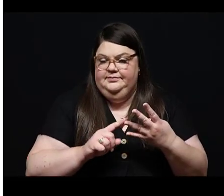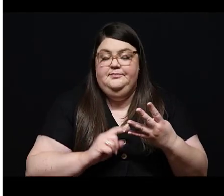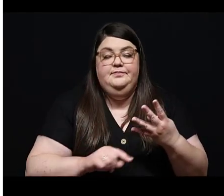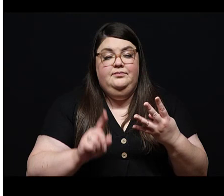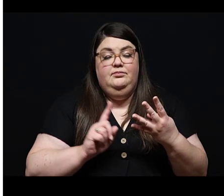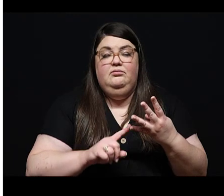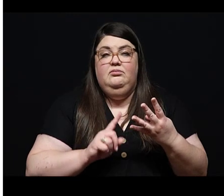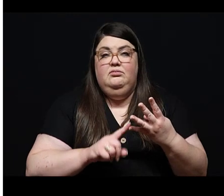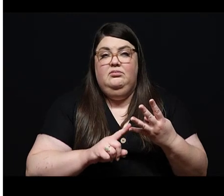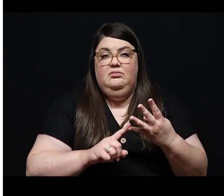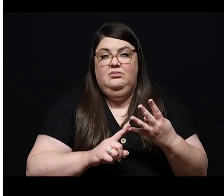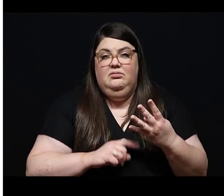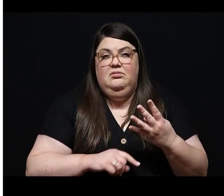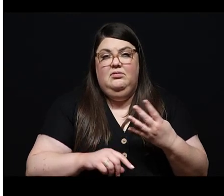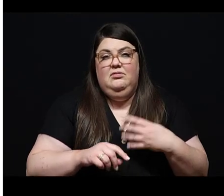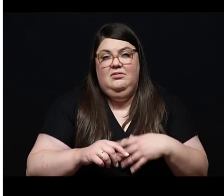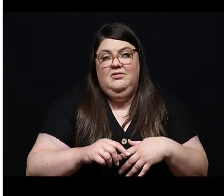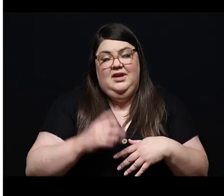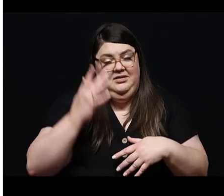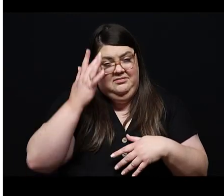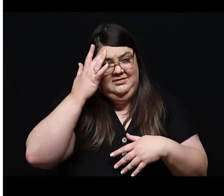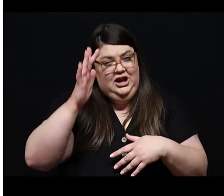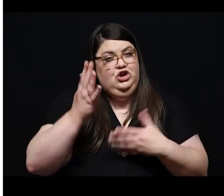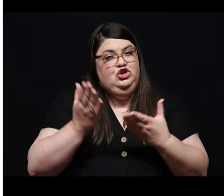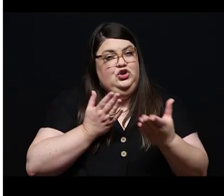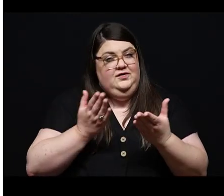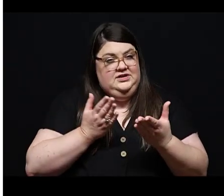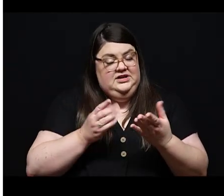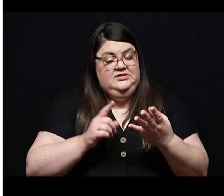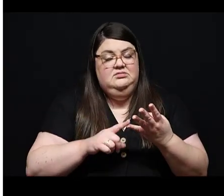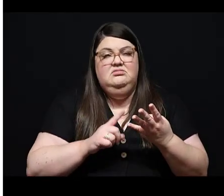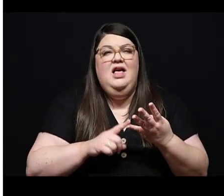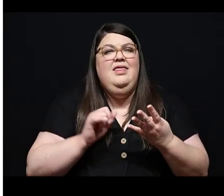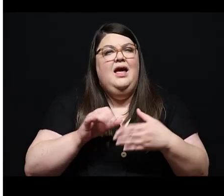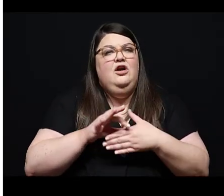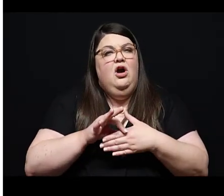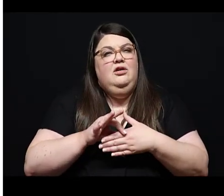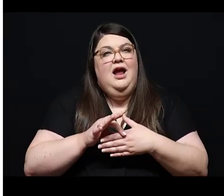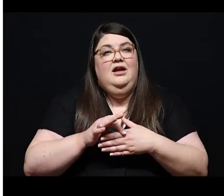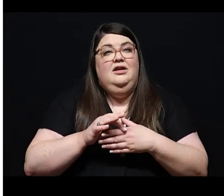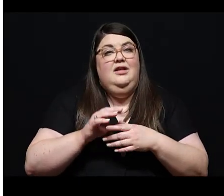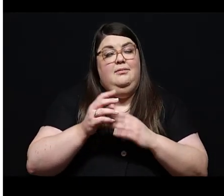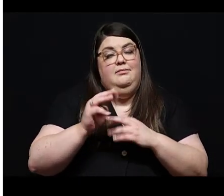and, Intelligent Services – Content that Microsoft automatically attempts to make